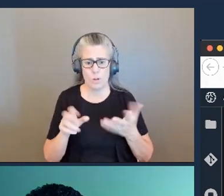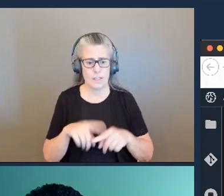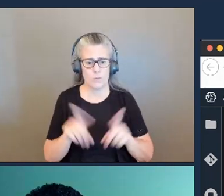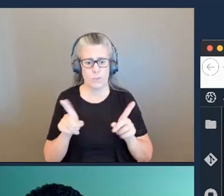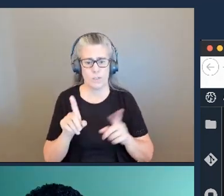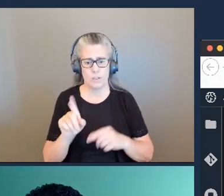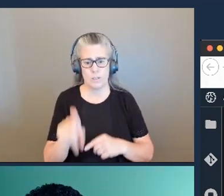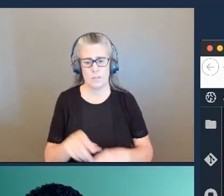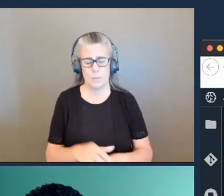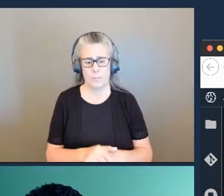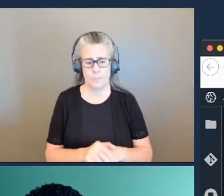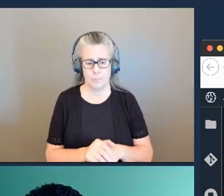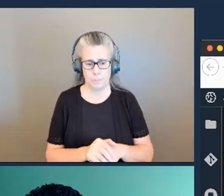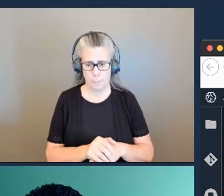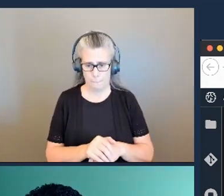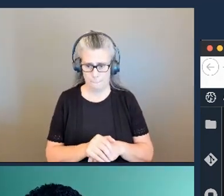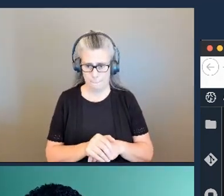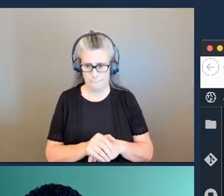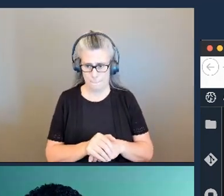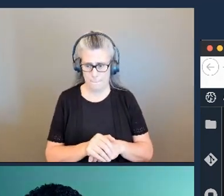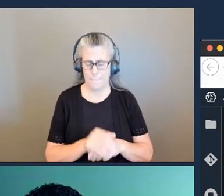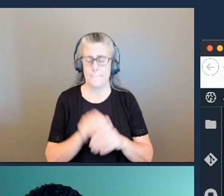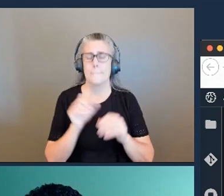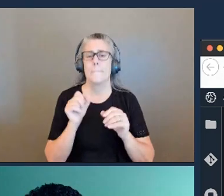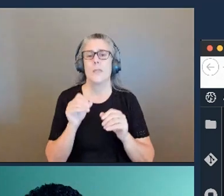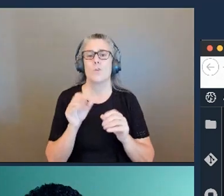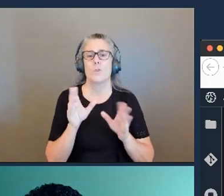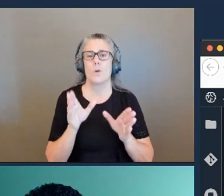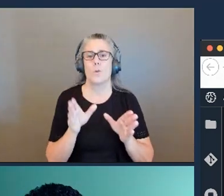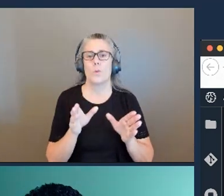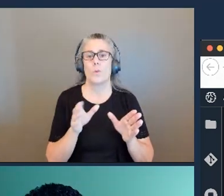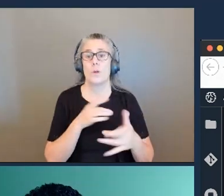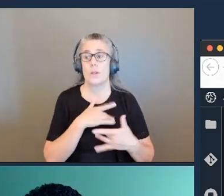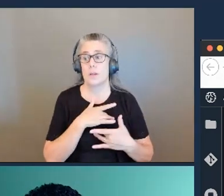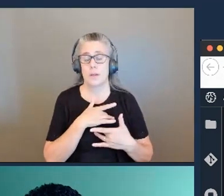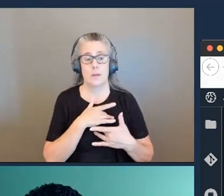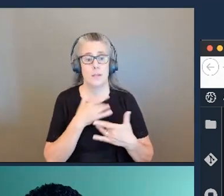So you would typically have your data in S3,